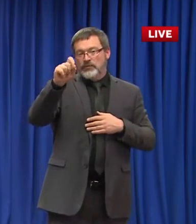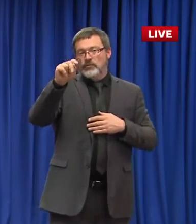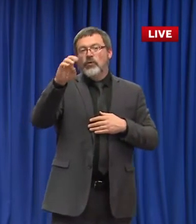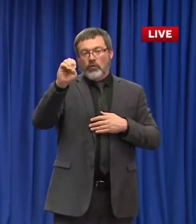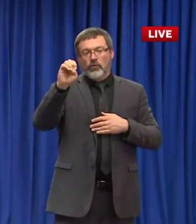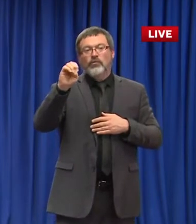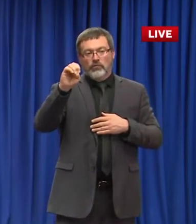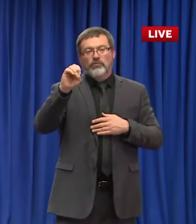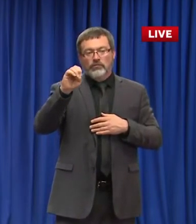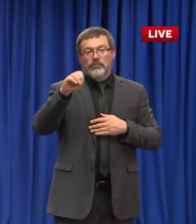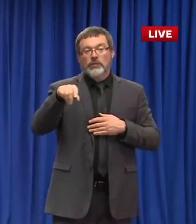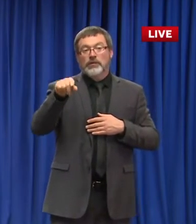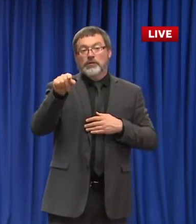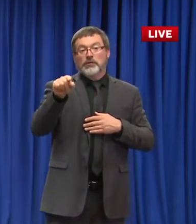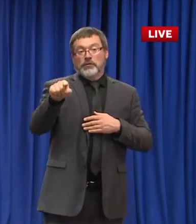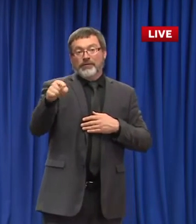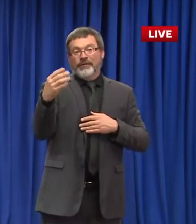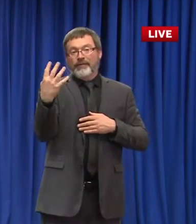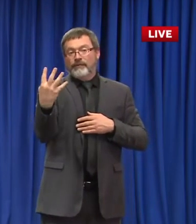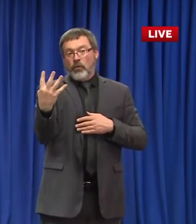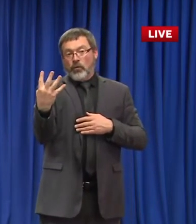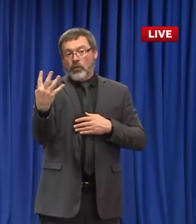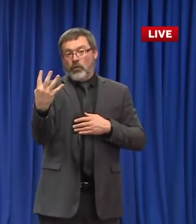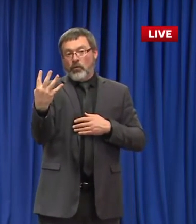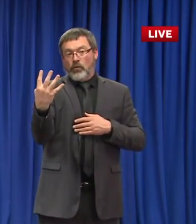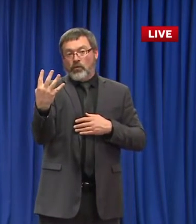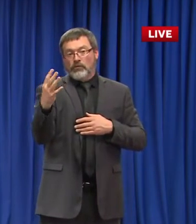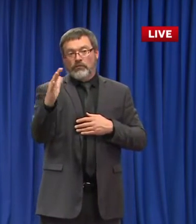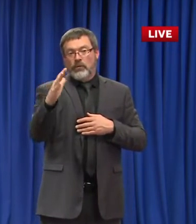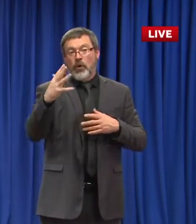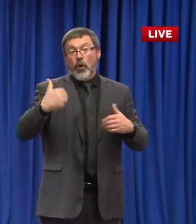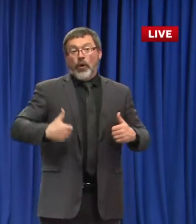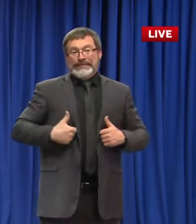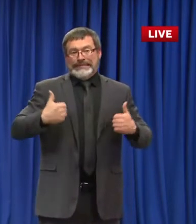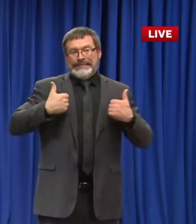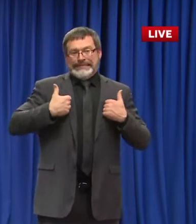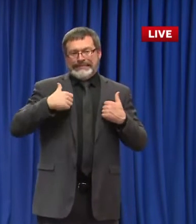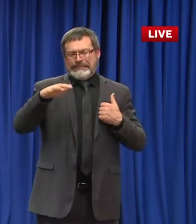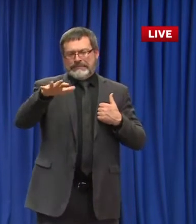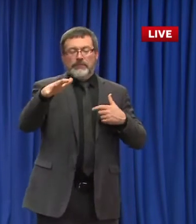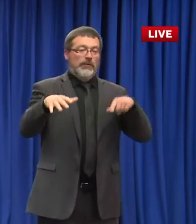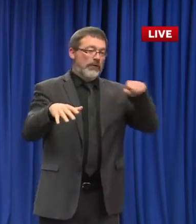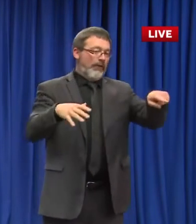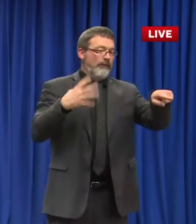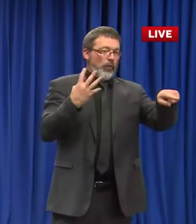PLEASE KNOW THAT THESE NUMBERS ARE THERE NOT ALWAYS EXACTLY THE SAME AS THE NUMBERS THAT THE FACILITIES HAVE.